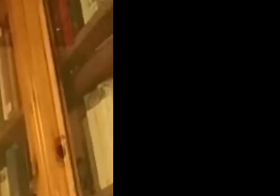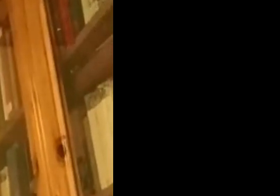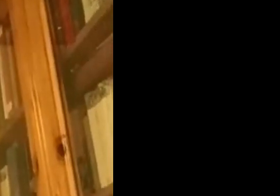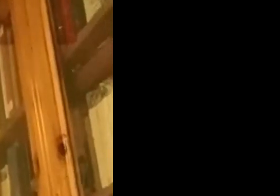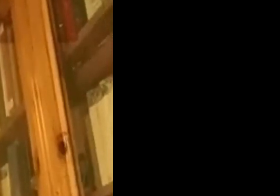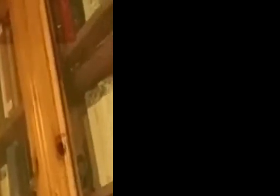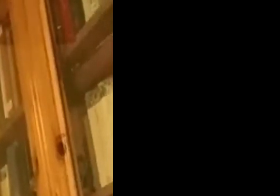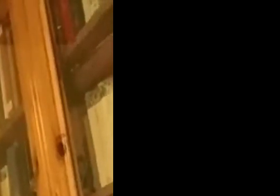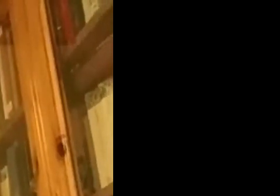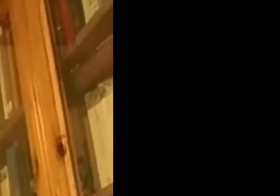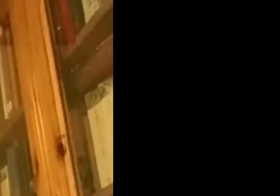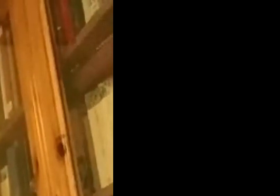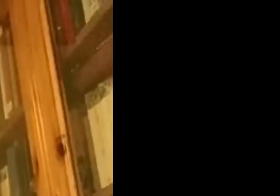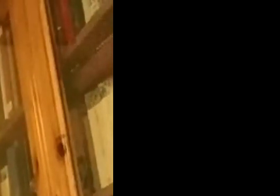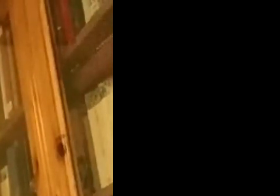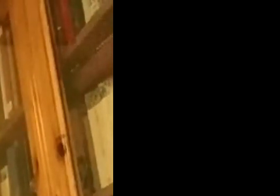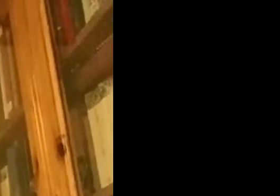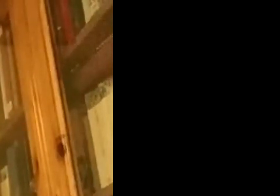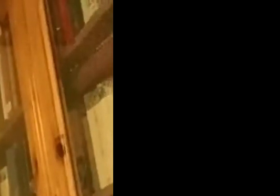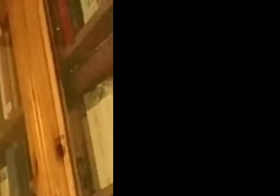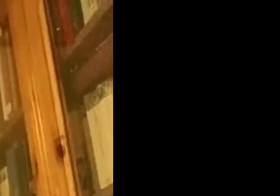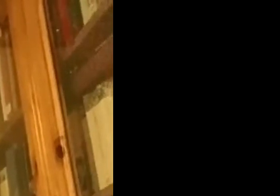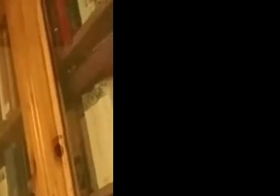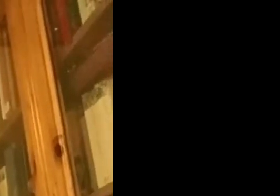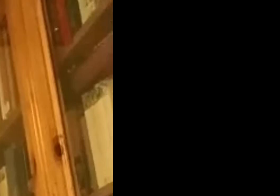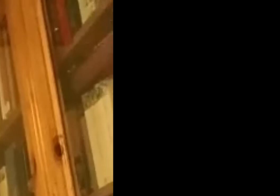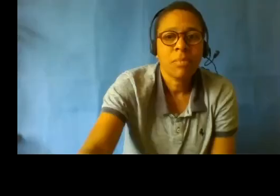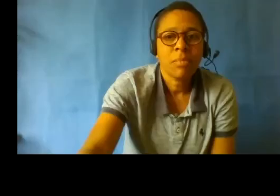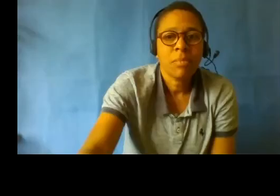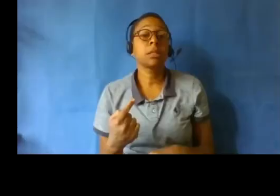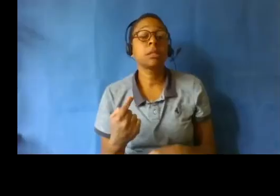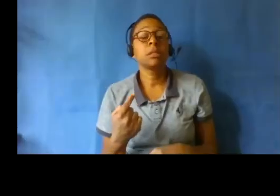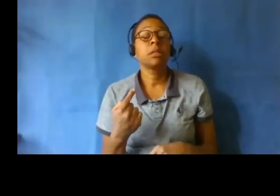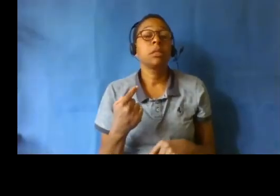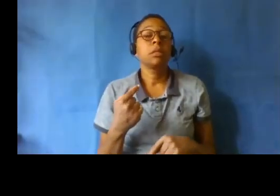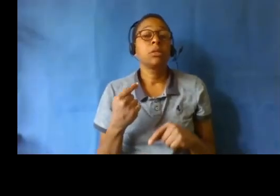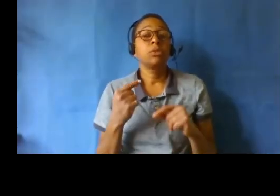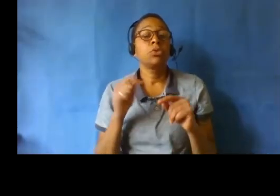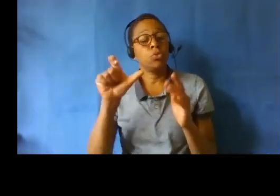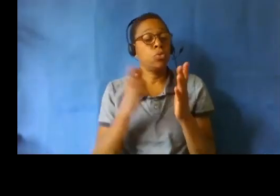providing spaces for academics to engage with artists and activists on our panels